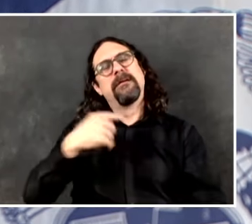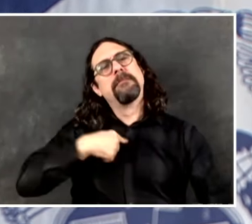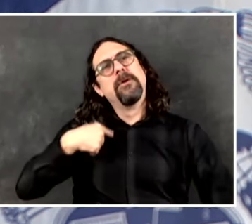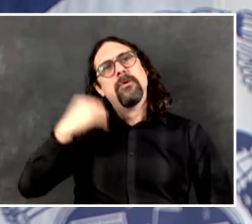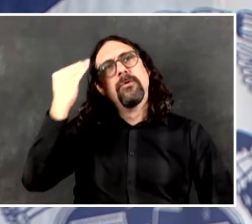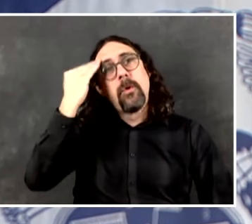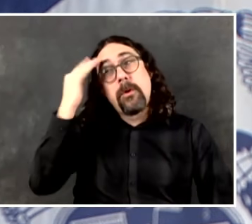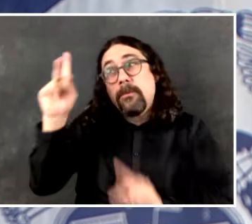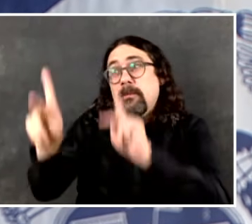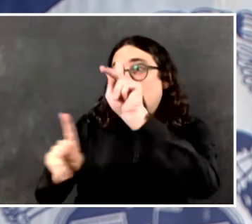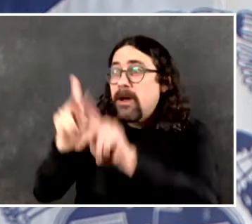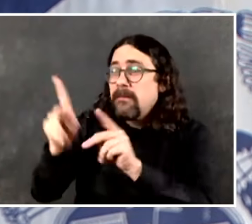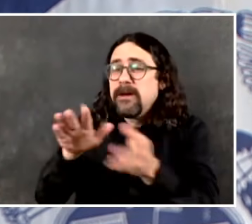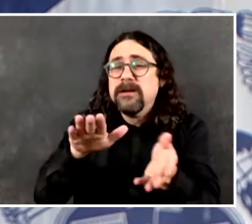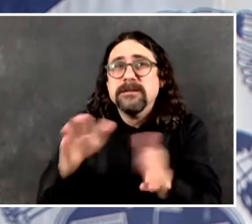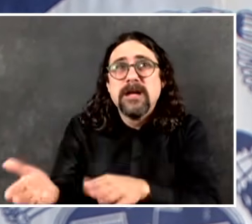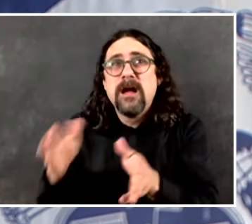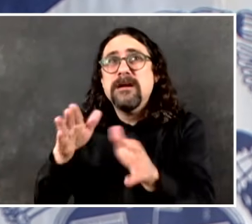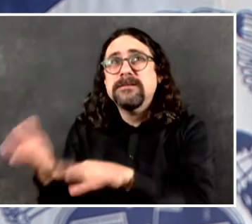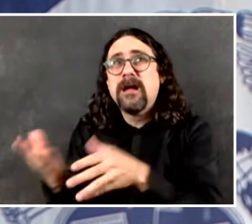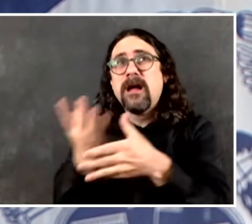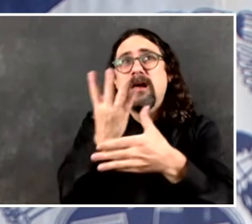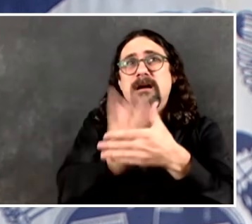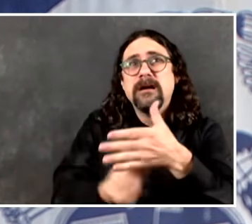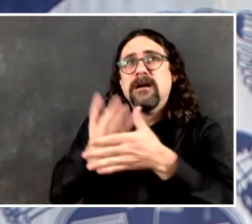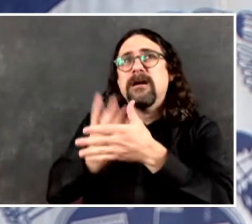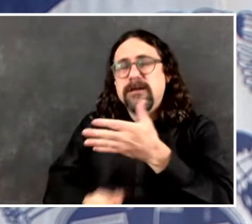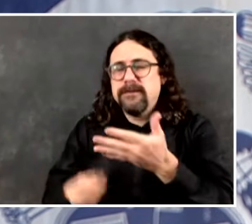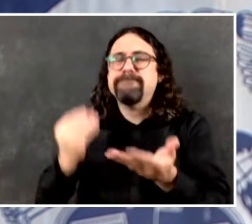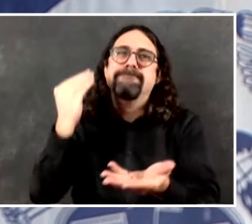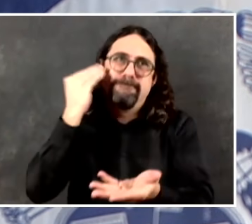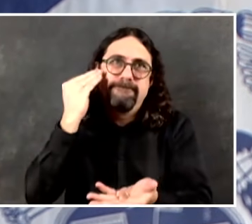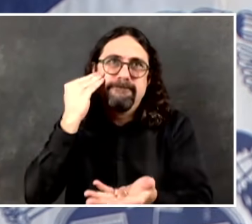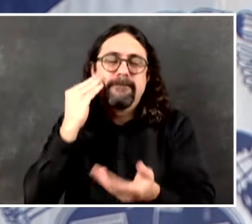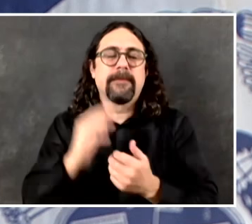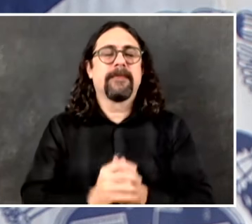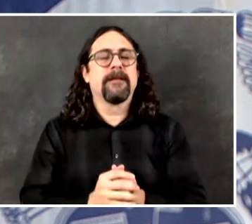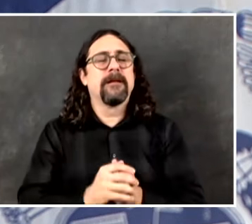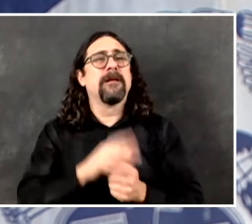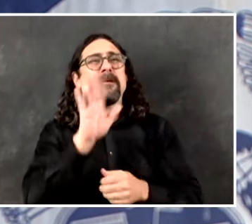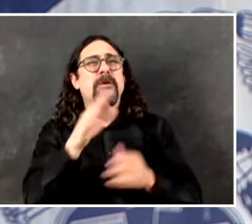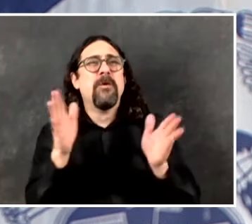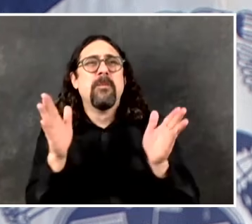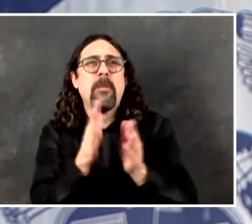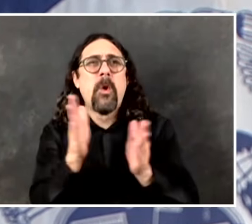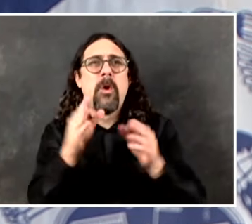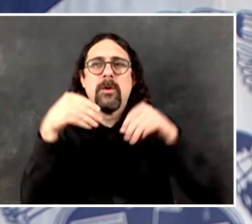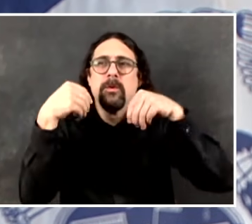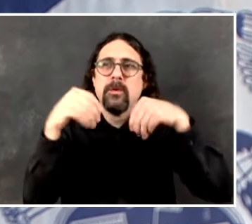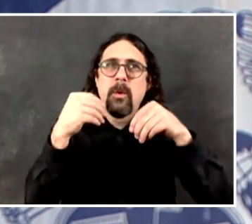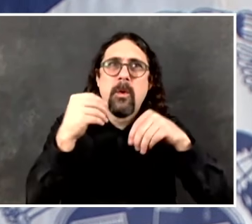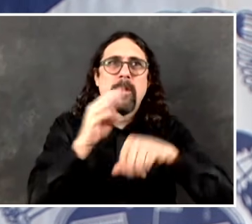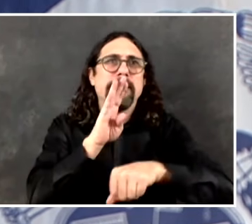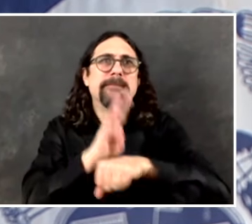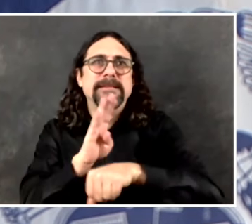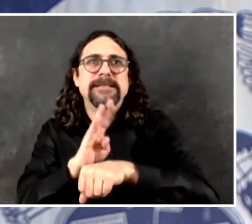THERE'S NO QUESTION THAT SO